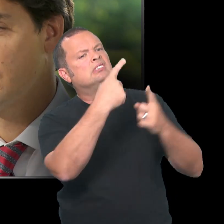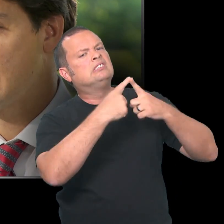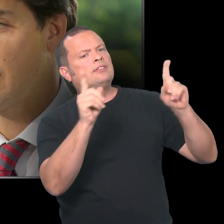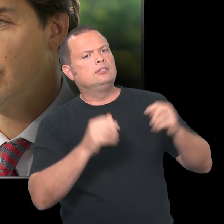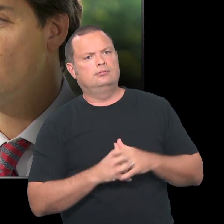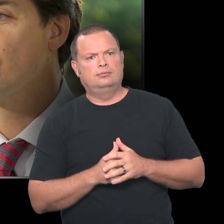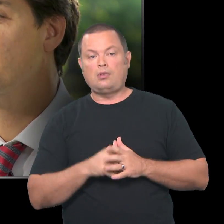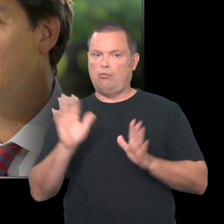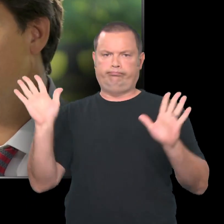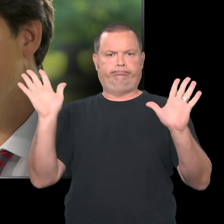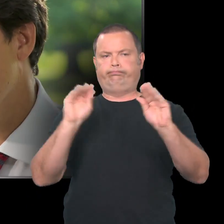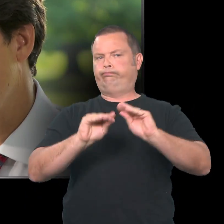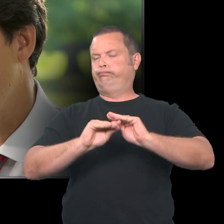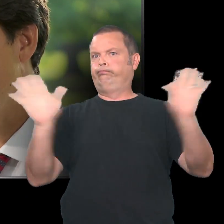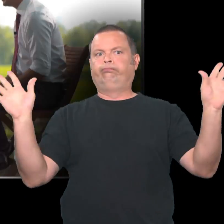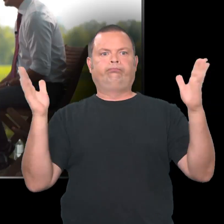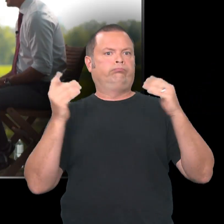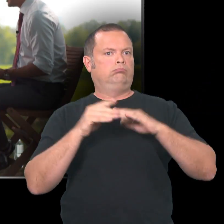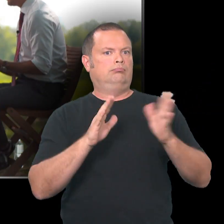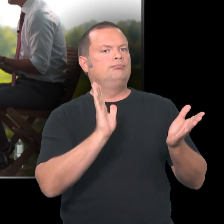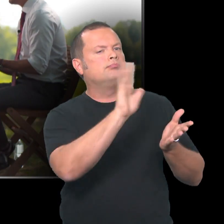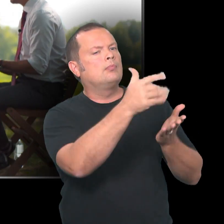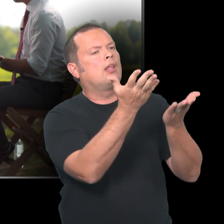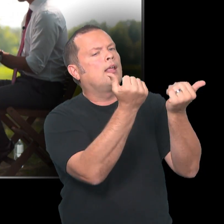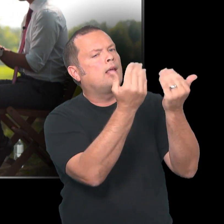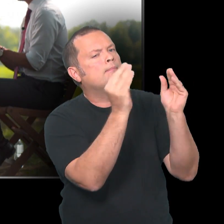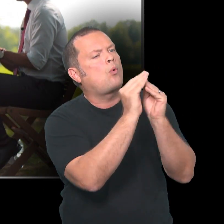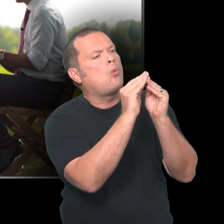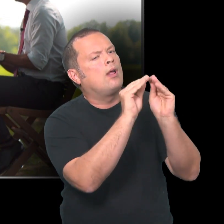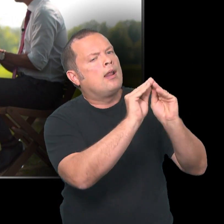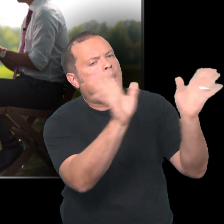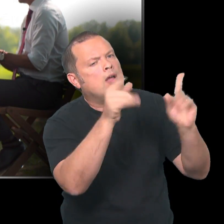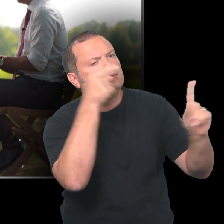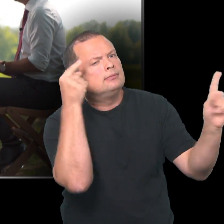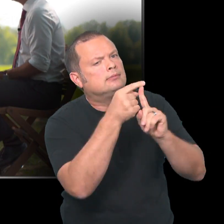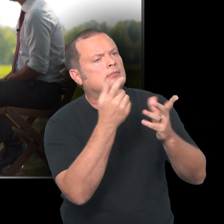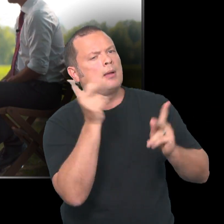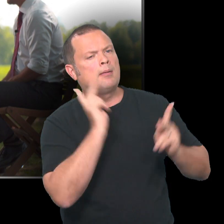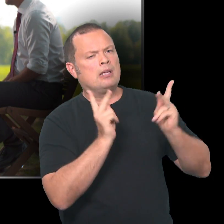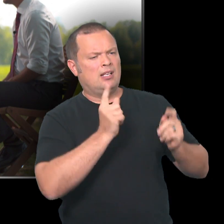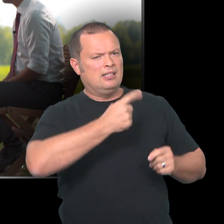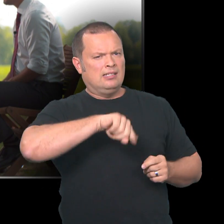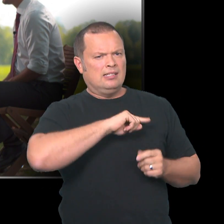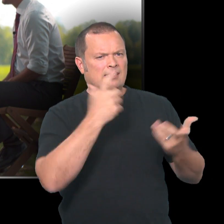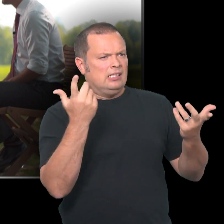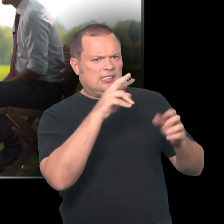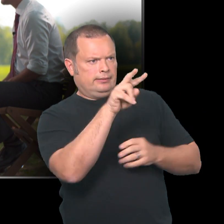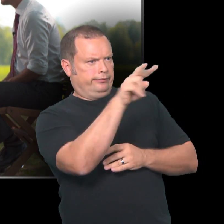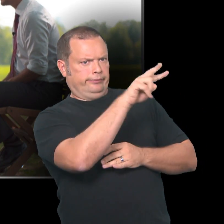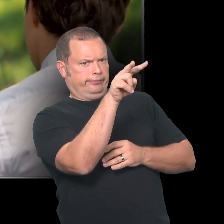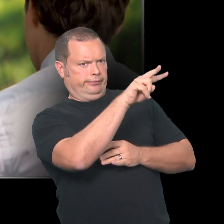What is the difference? It couldn't be clearer right now. Well, make it clear. A lot of Canadians